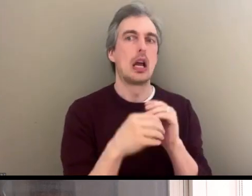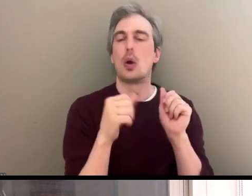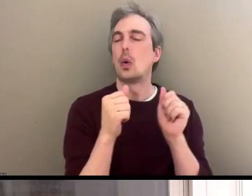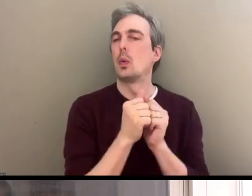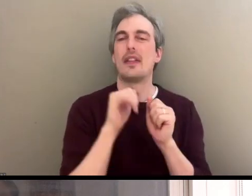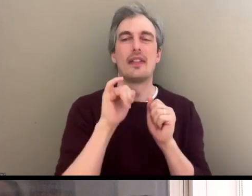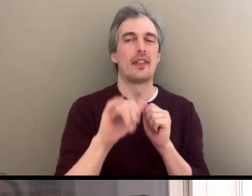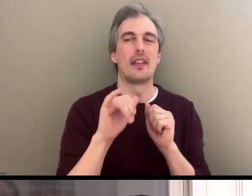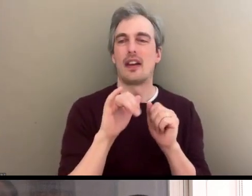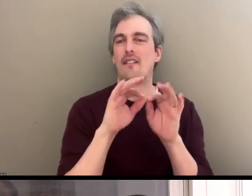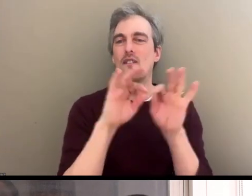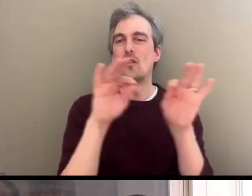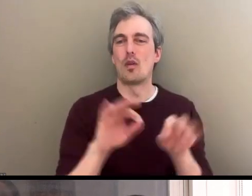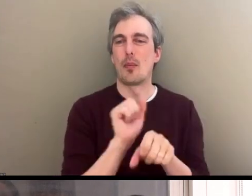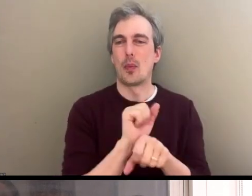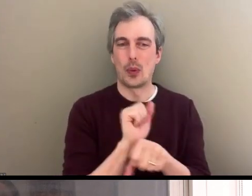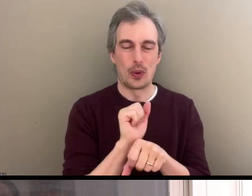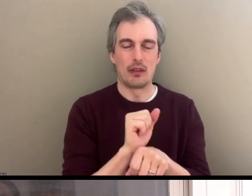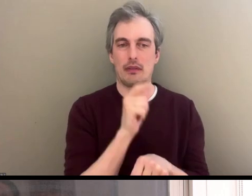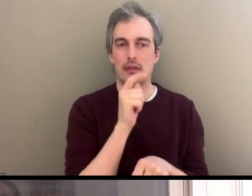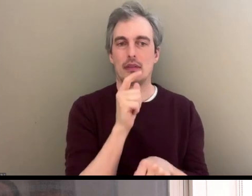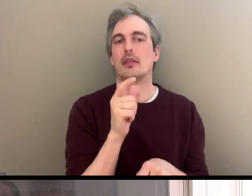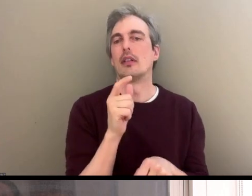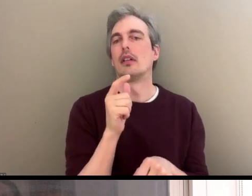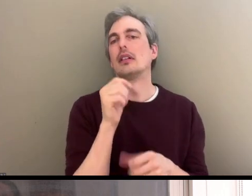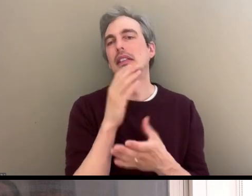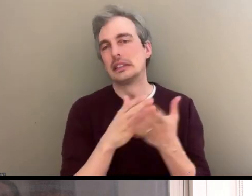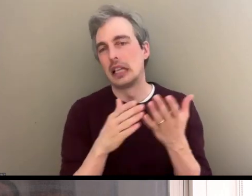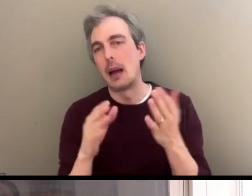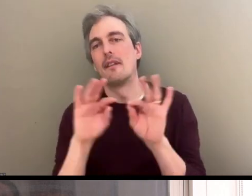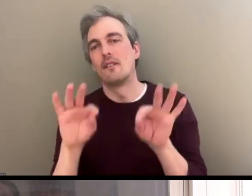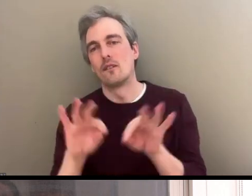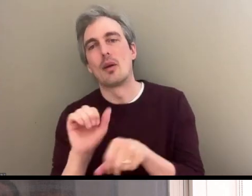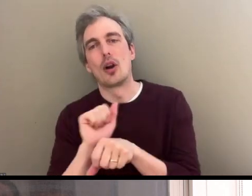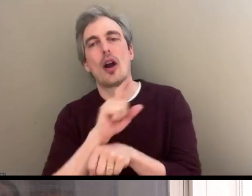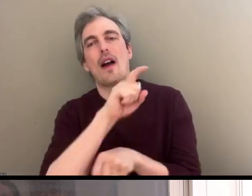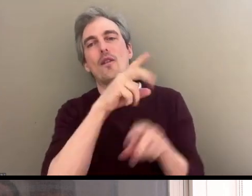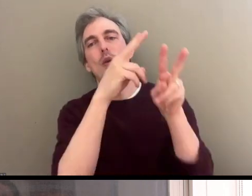So often you will have to download it in addition. But Next.js does a really good job here.